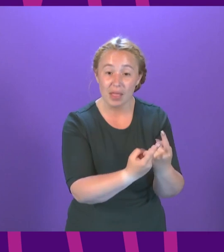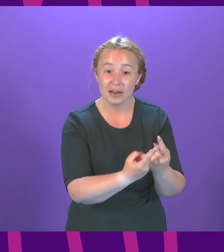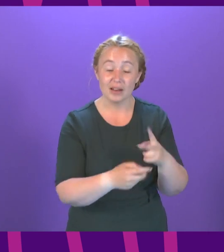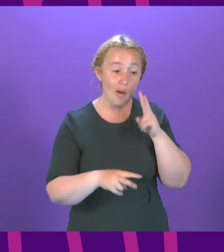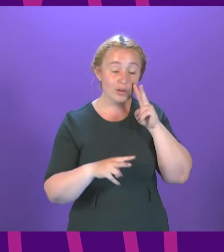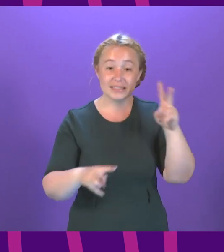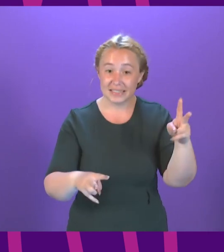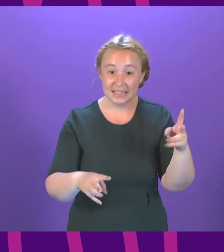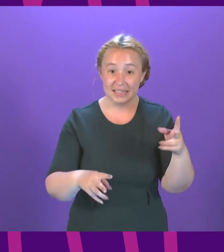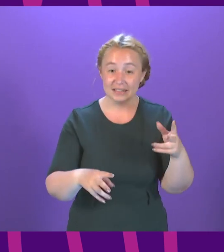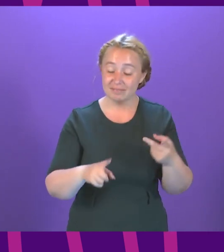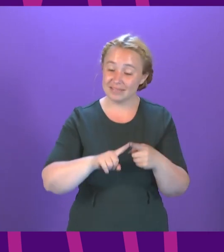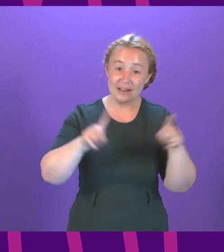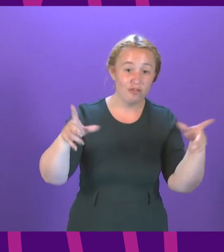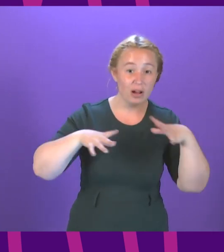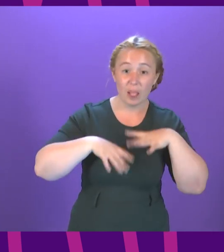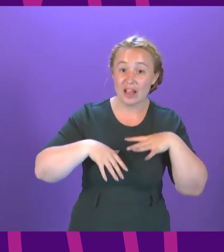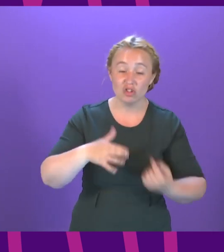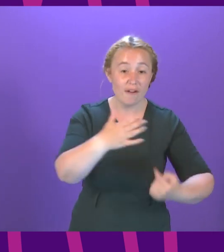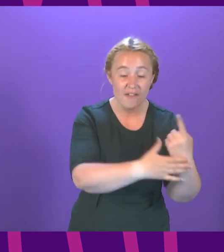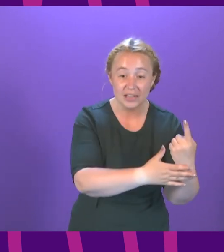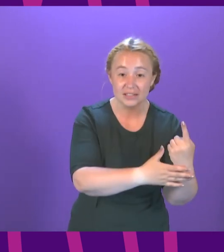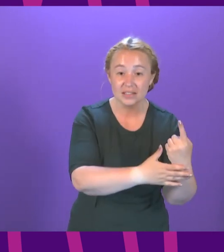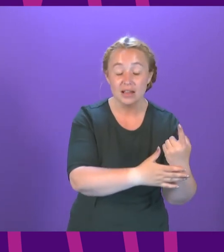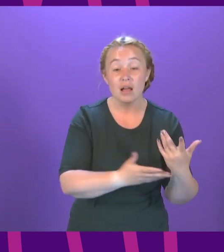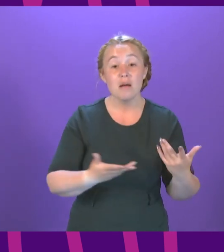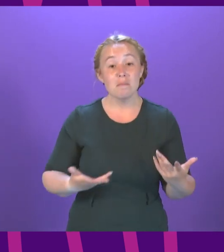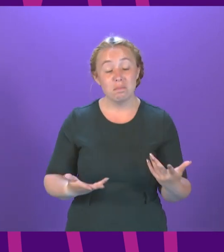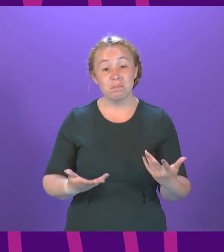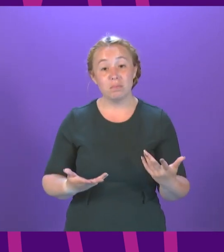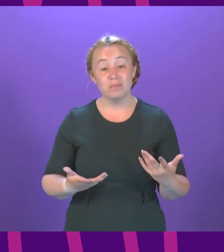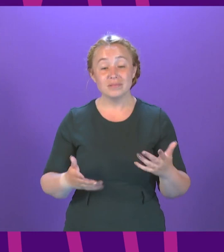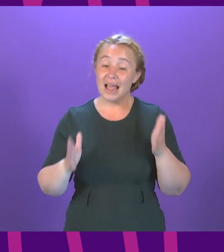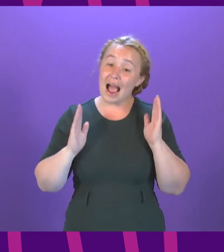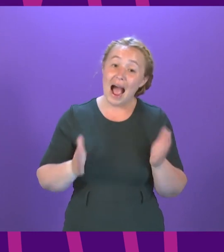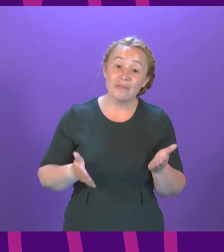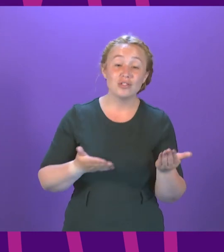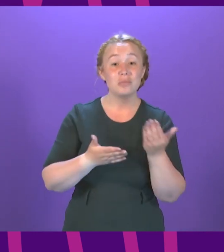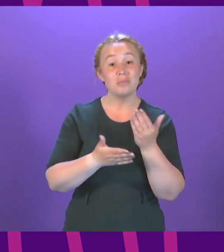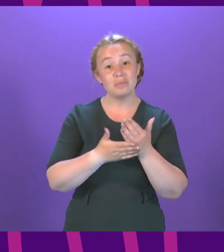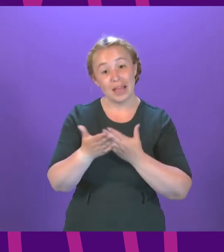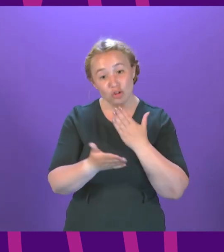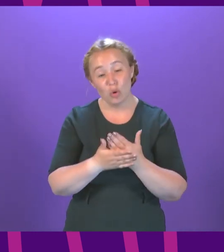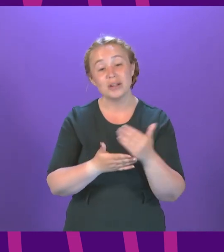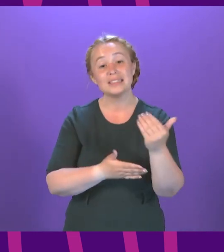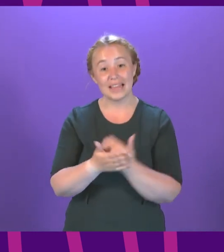other leisure events, but we have to proceed safely and appropriately. Right now,